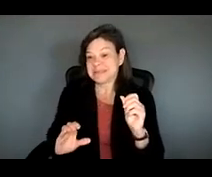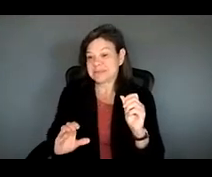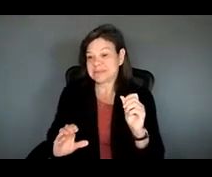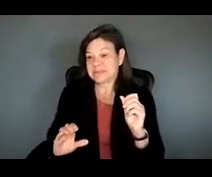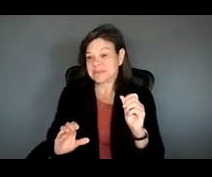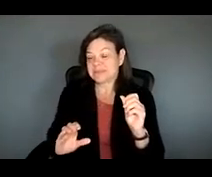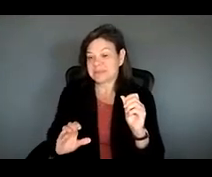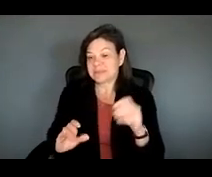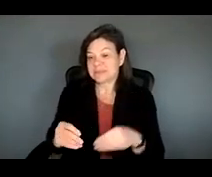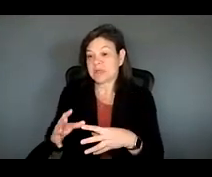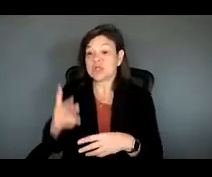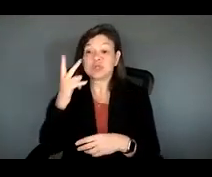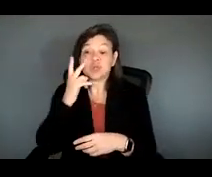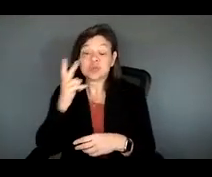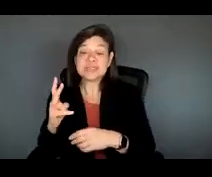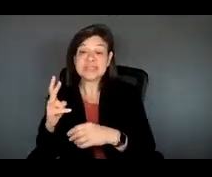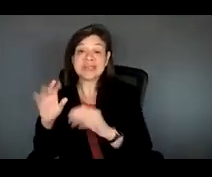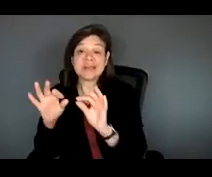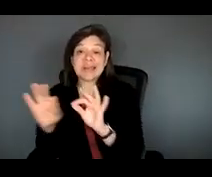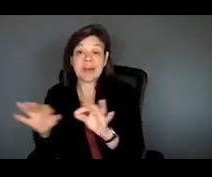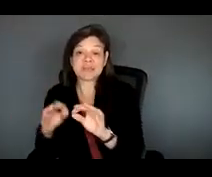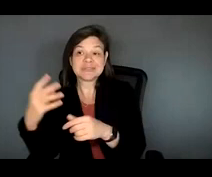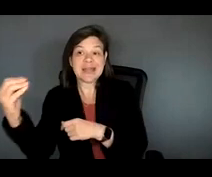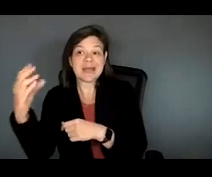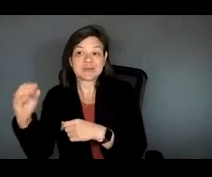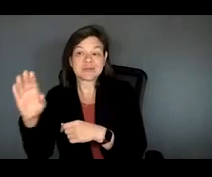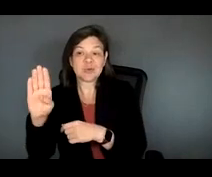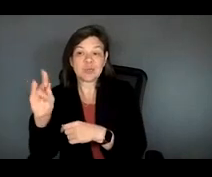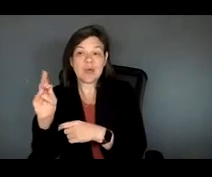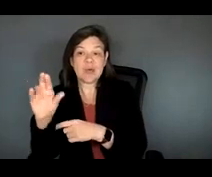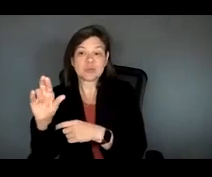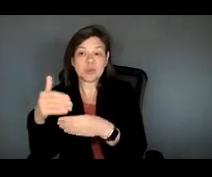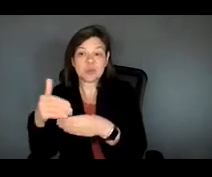To view the captions in an external browser window, please click on the link we've posted in the chat.